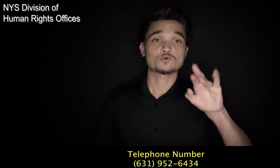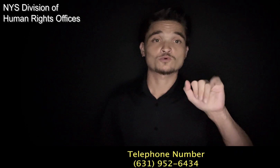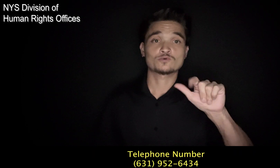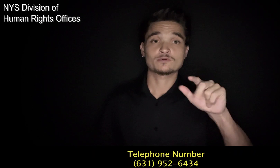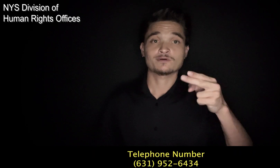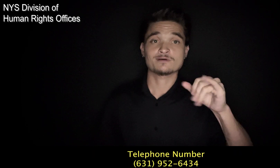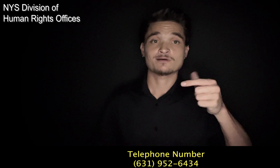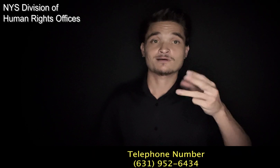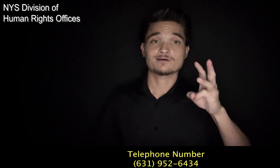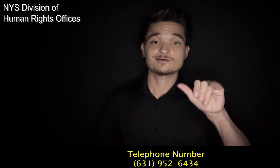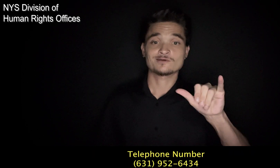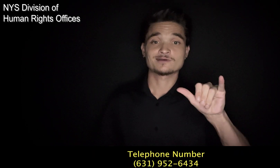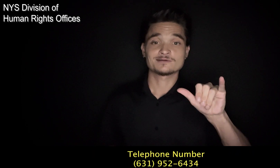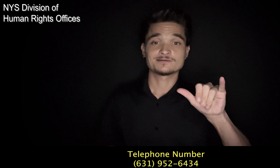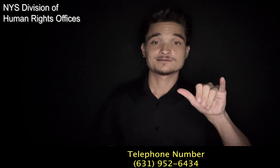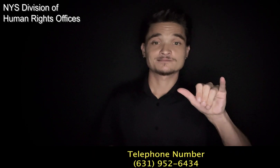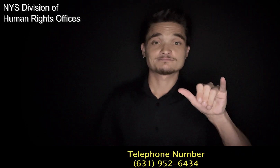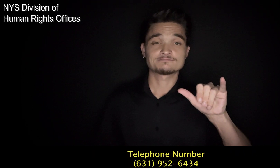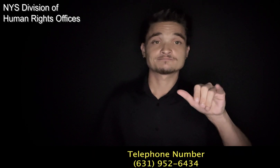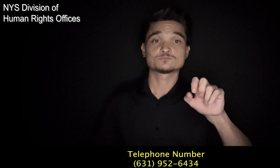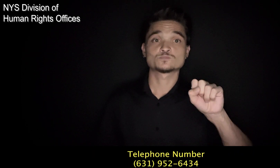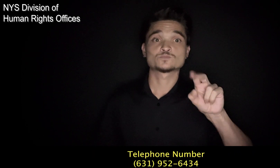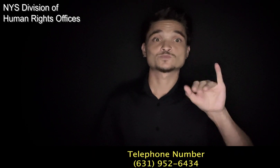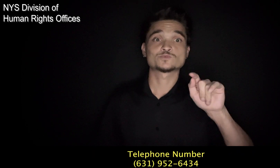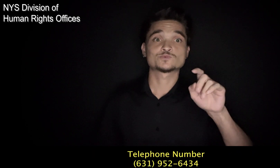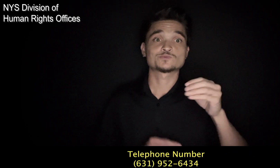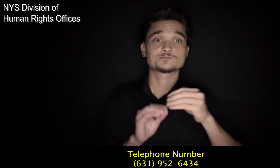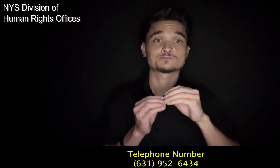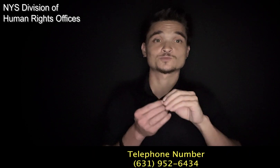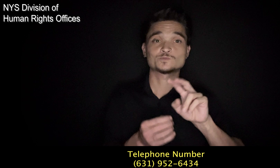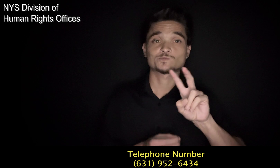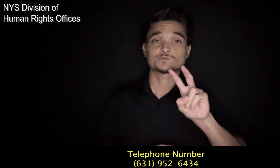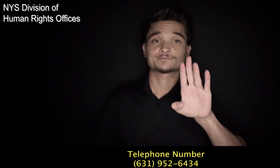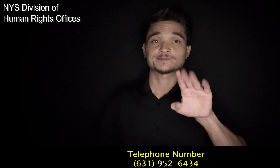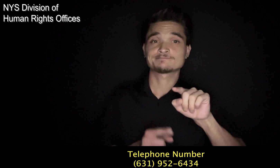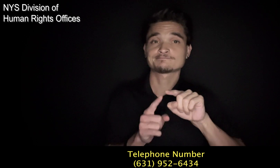Telephone Number (631) 952-6434